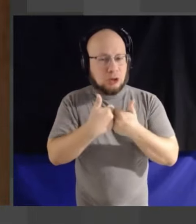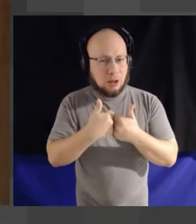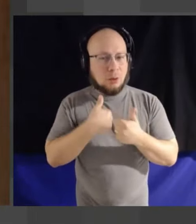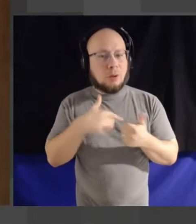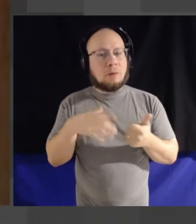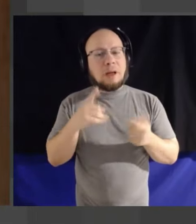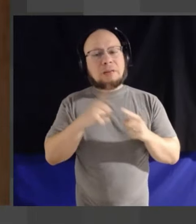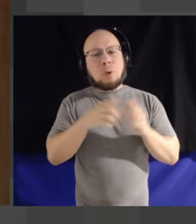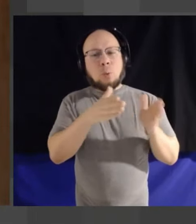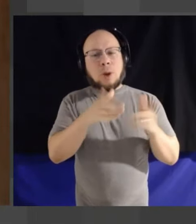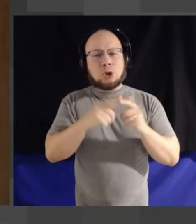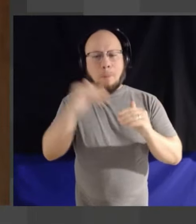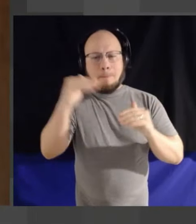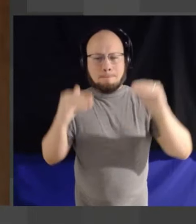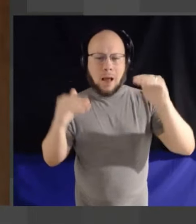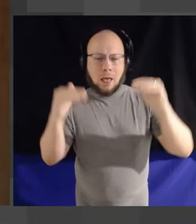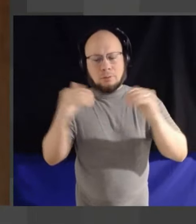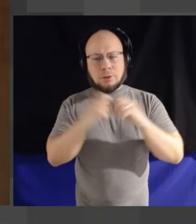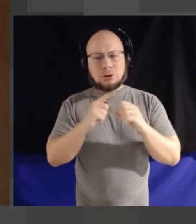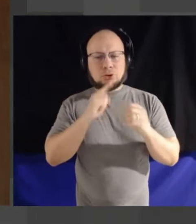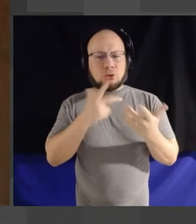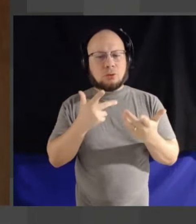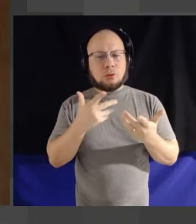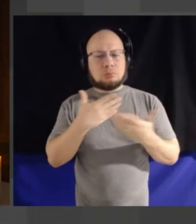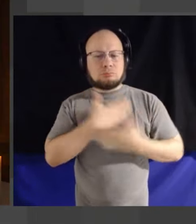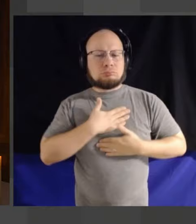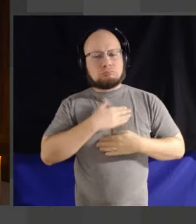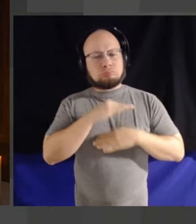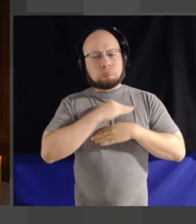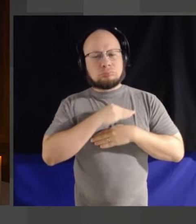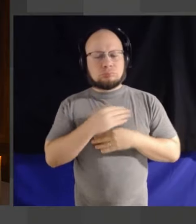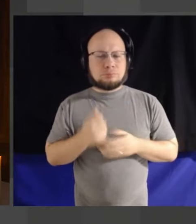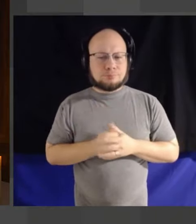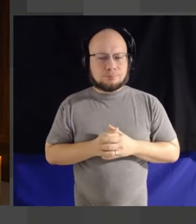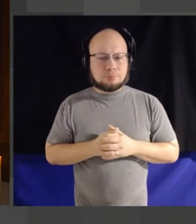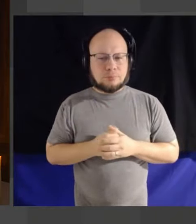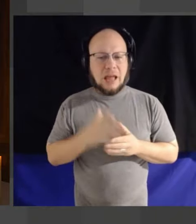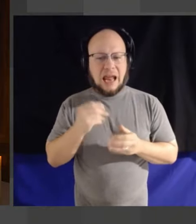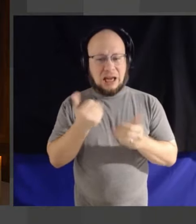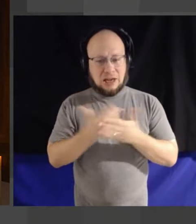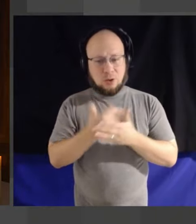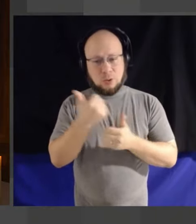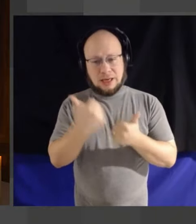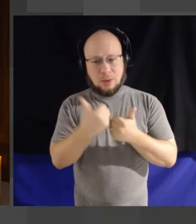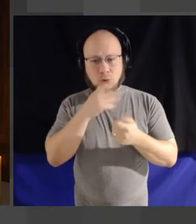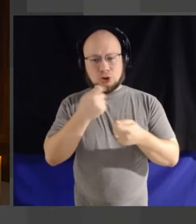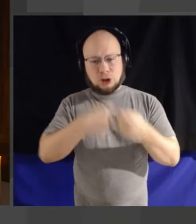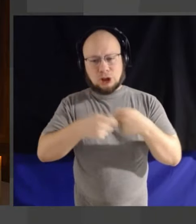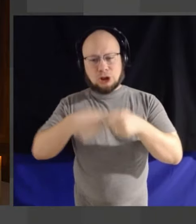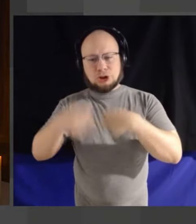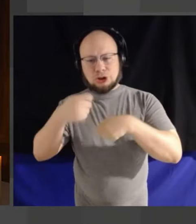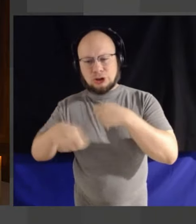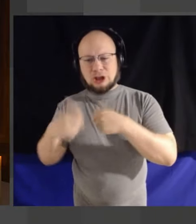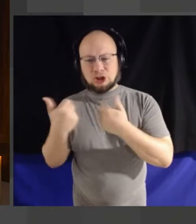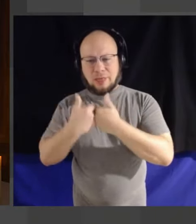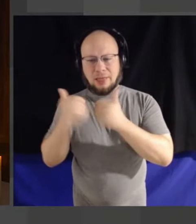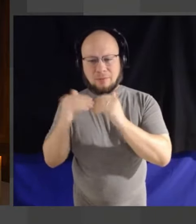EVEN HARDER. NEW CHALLENGES AND WE FOUND DIFFERENT WAYS TO BALANCE SO THE CHALLENGE IS DIFFERENT EVERY